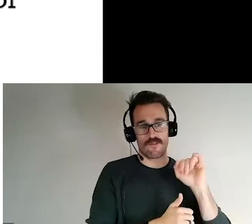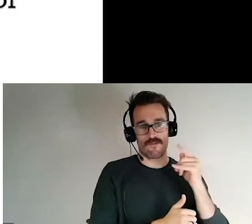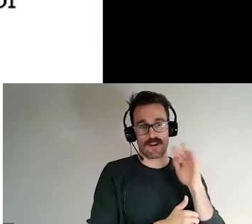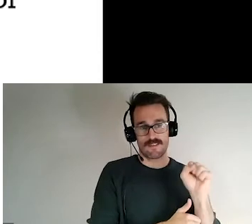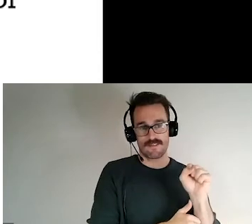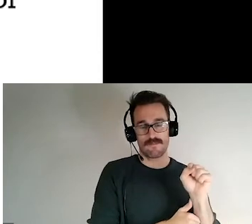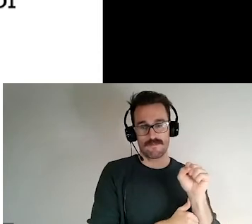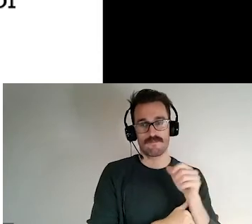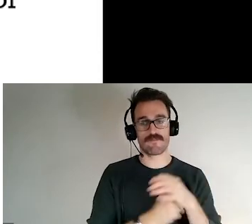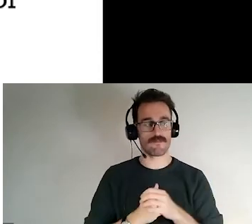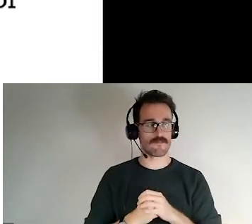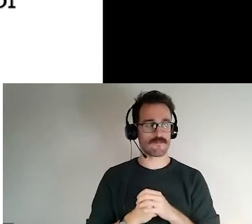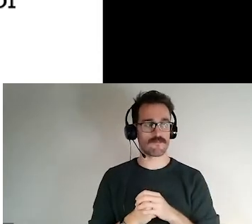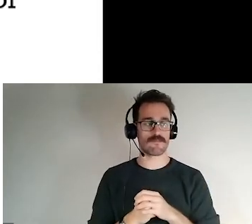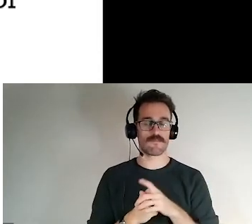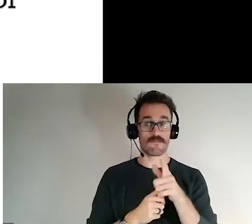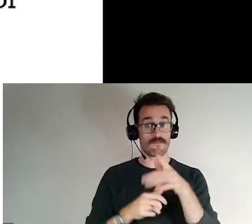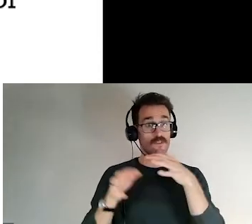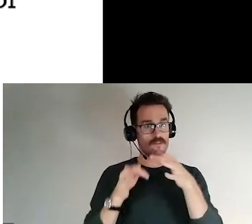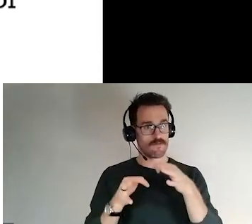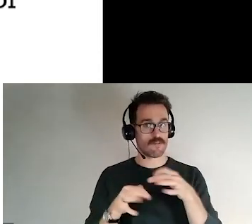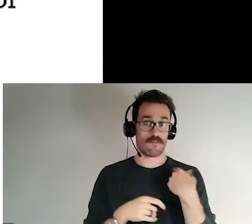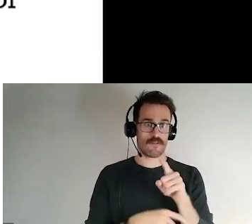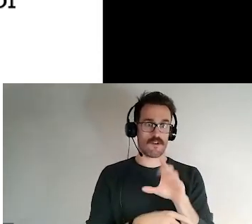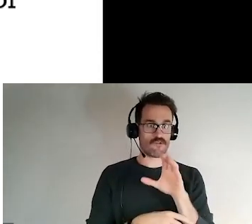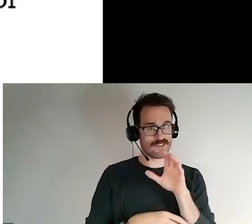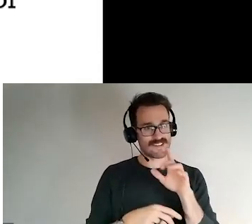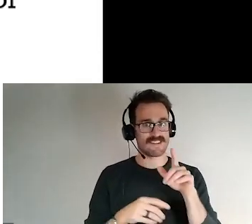describes over 100 diseases characterized by inflammation in the joints and other parts of